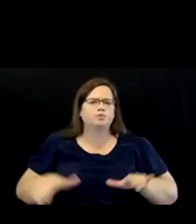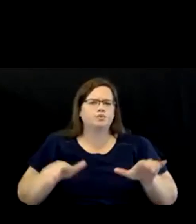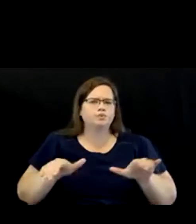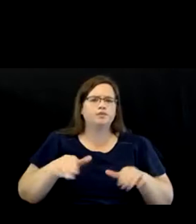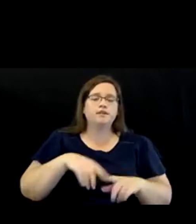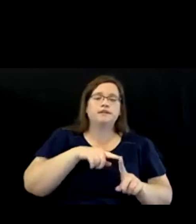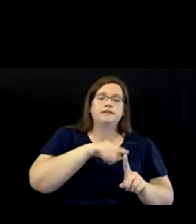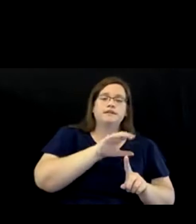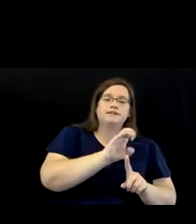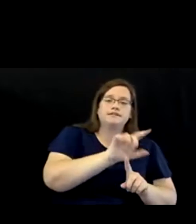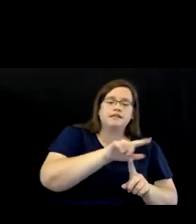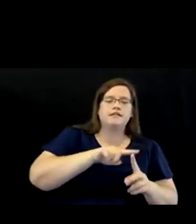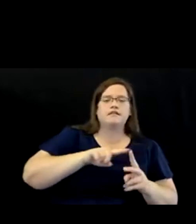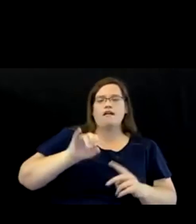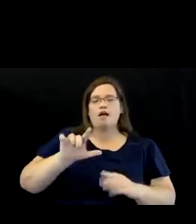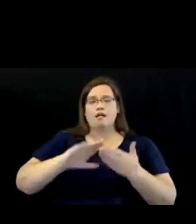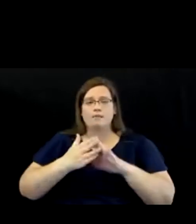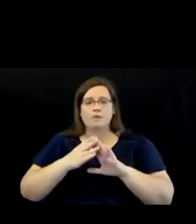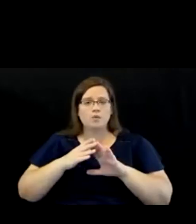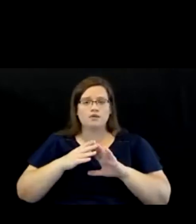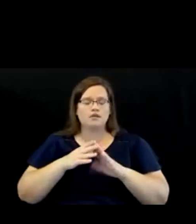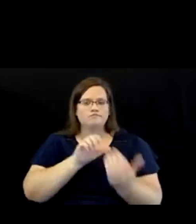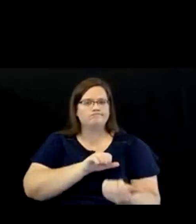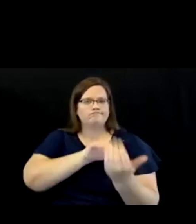and the IL community be doing to address COVID-19 related needs?